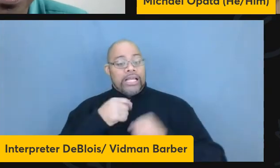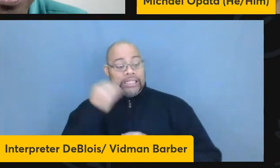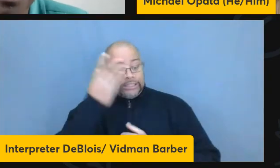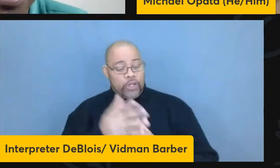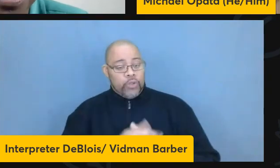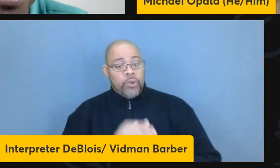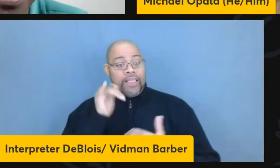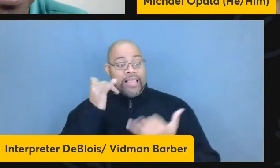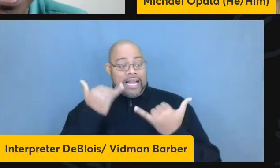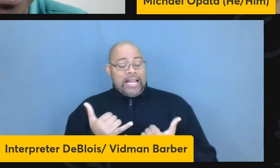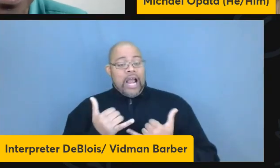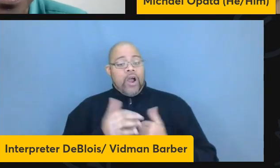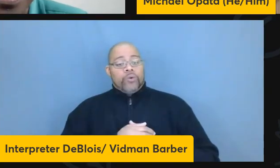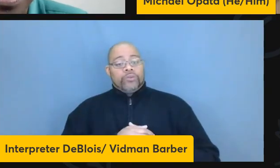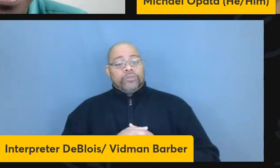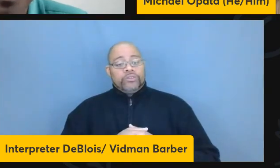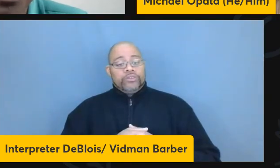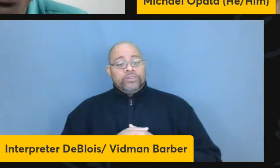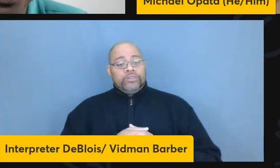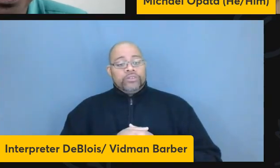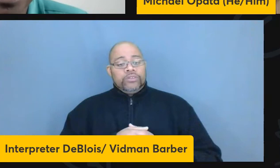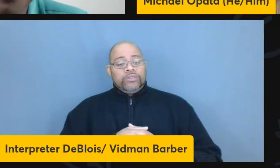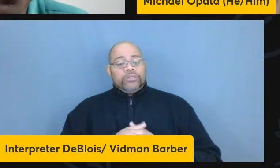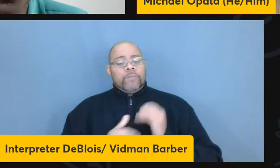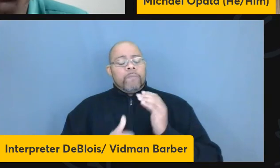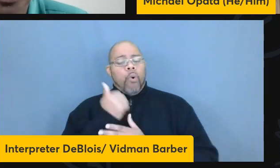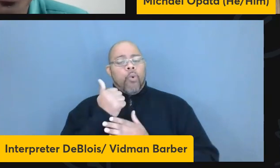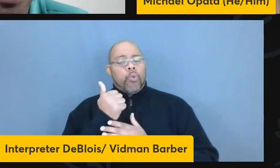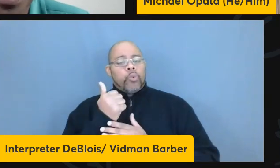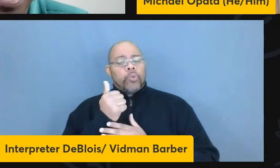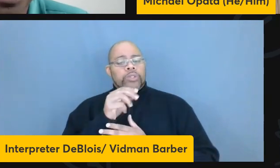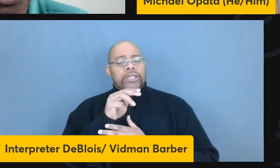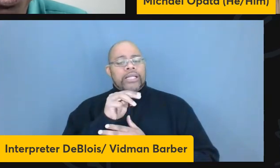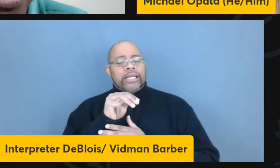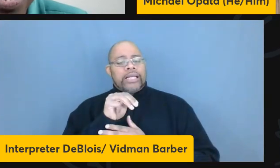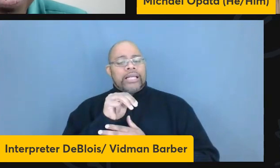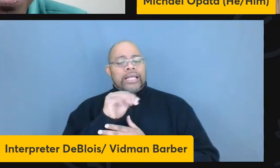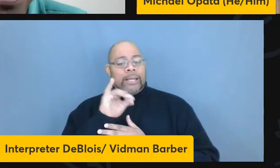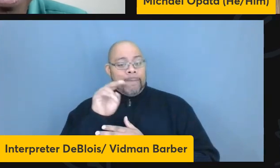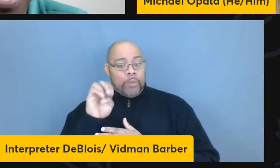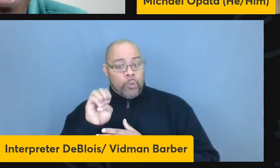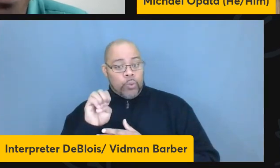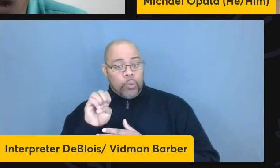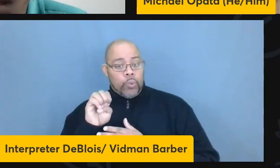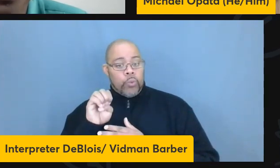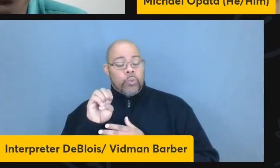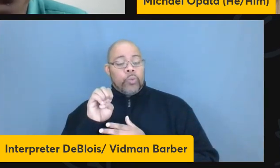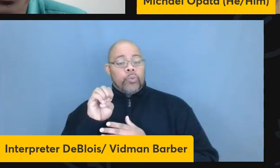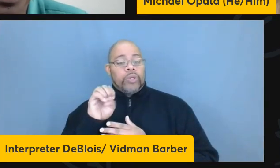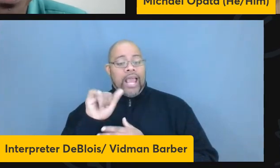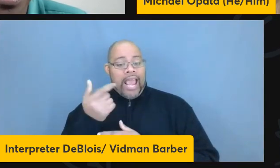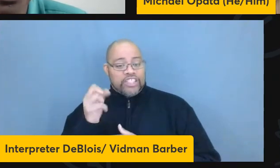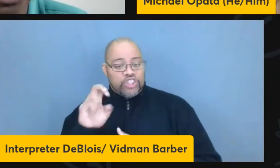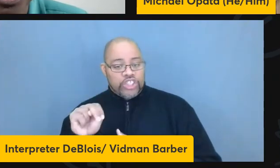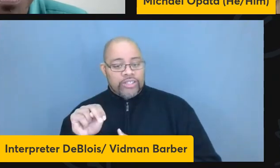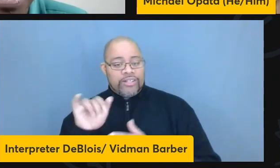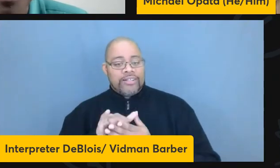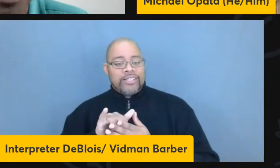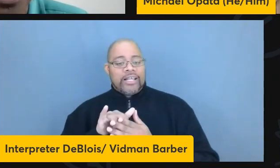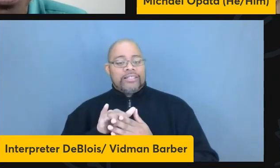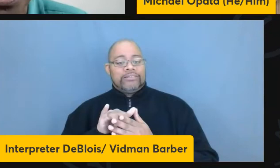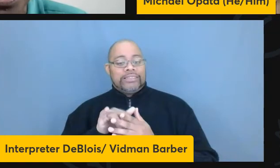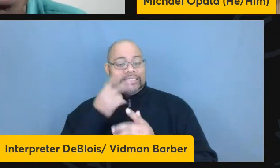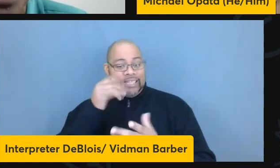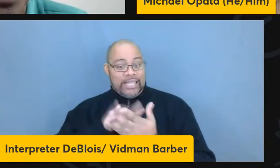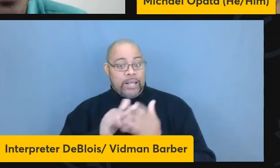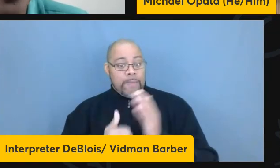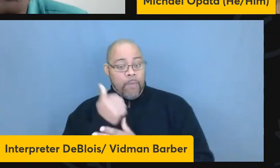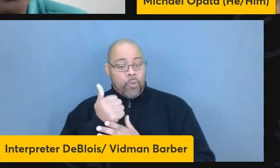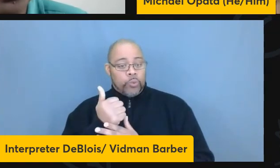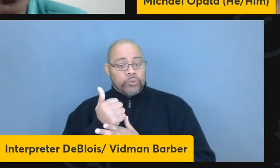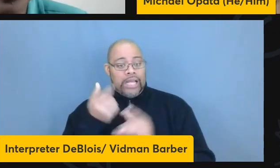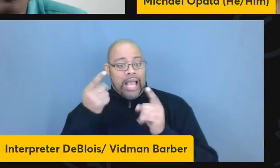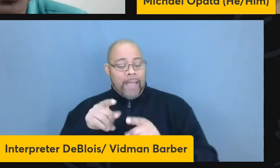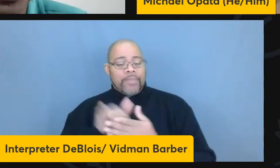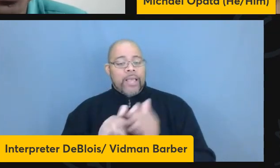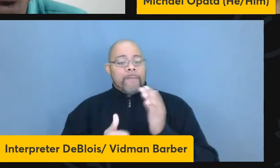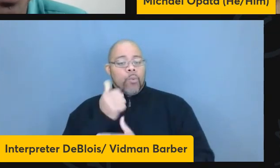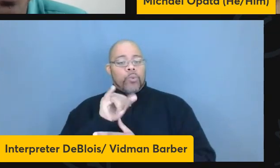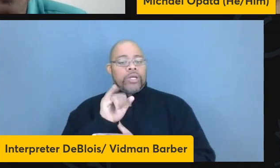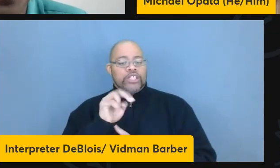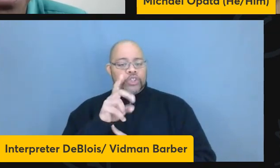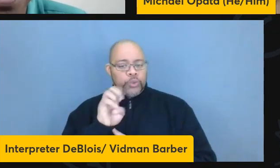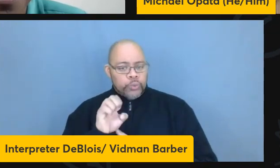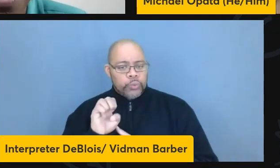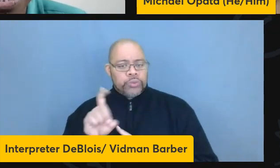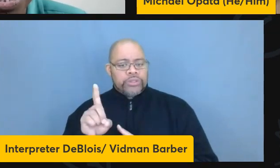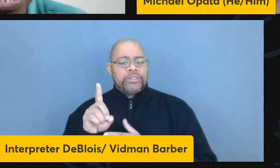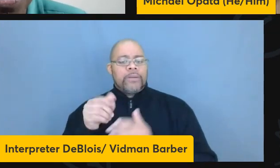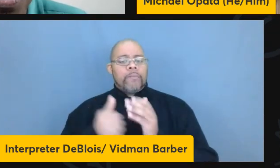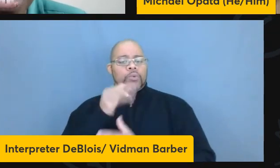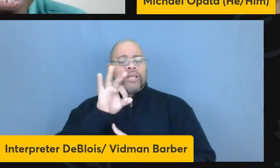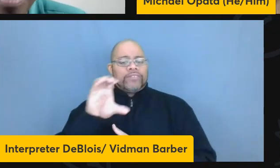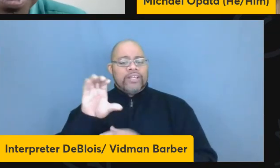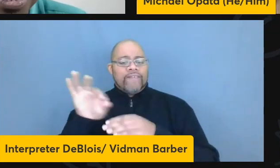This point is that the most immunogenic antigens are turning out to be the most induce the most FC function. So for example,